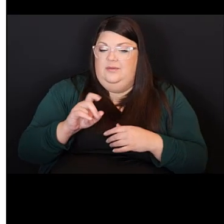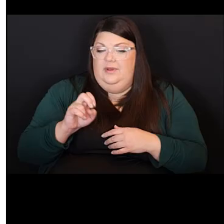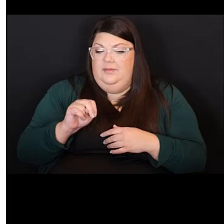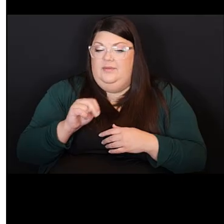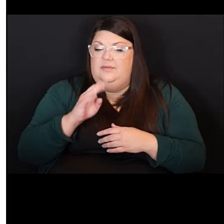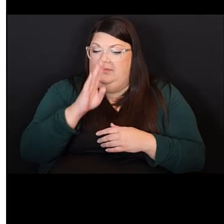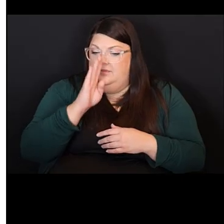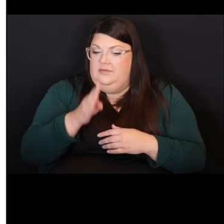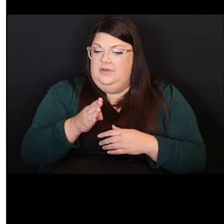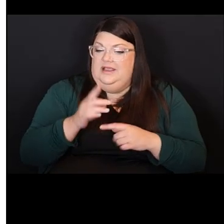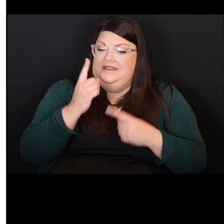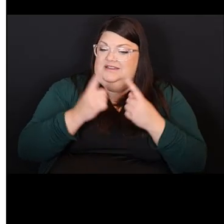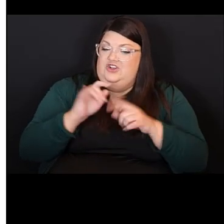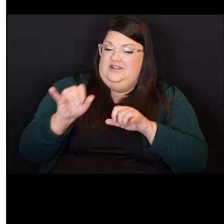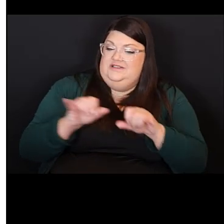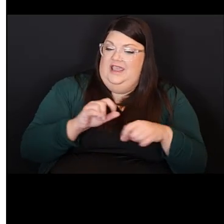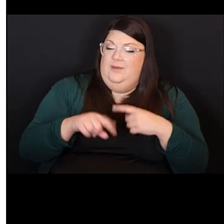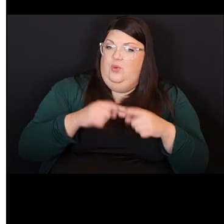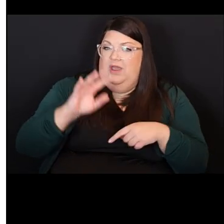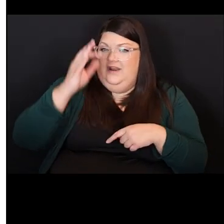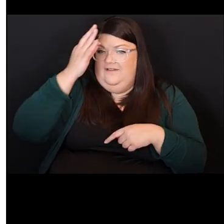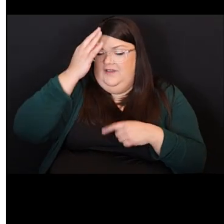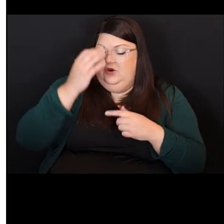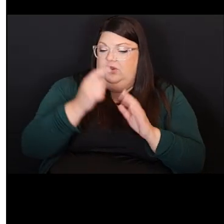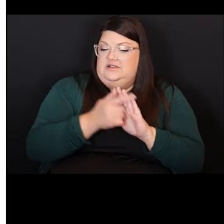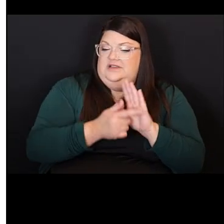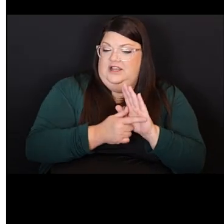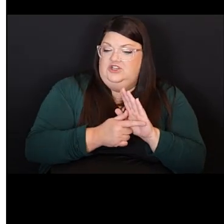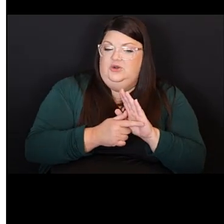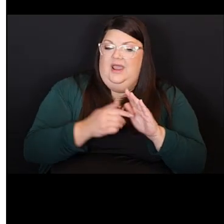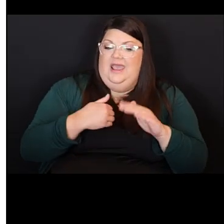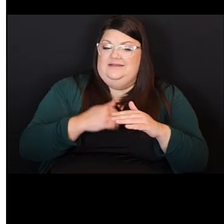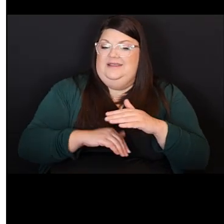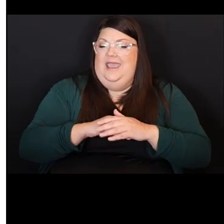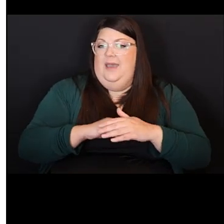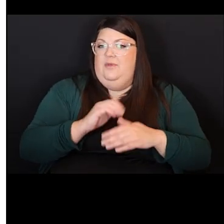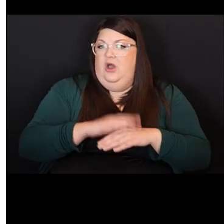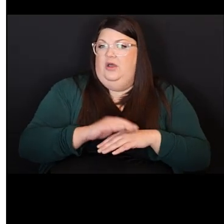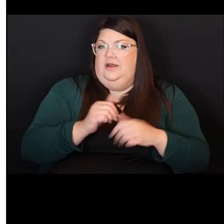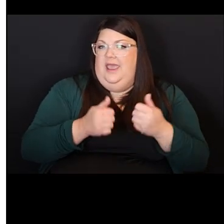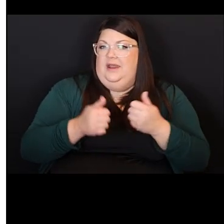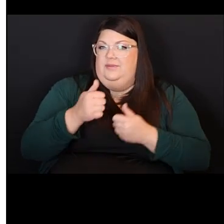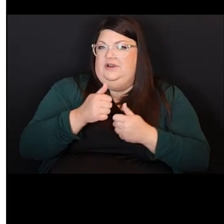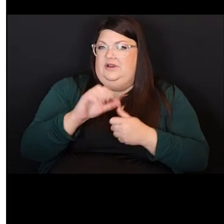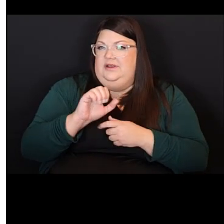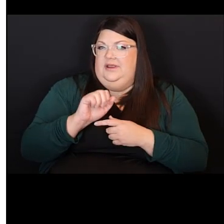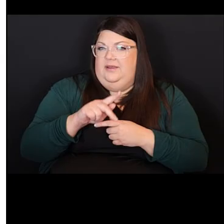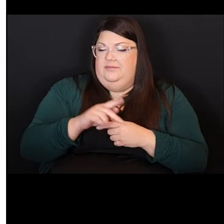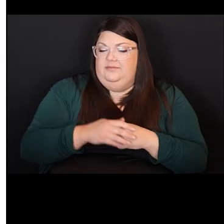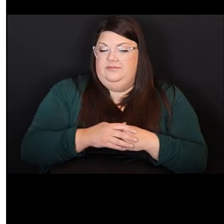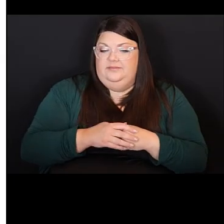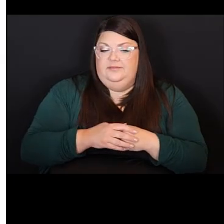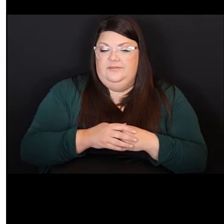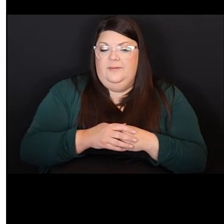when a federal statute places a limit or a cap on administrative costs? Link is made available for